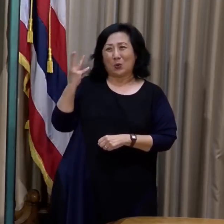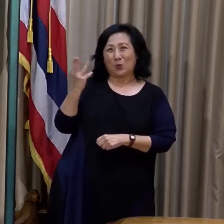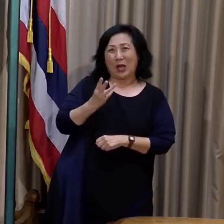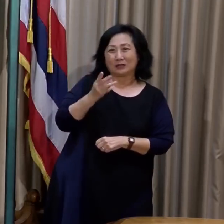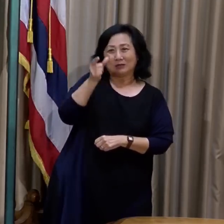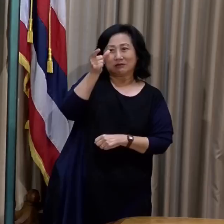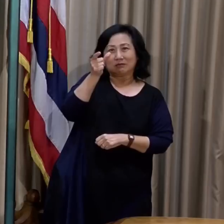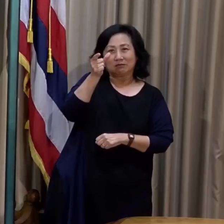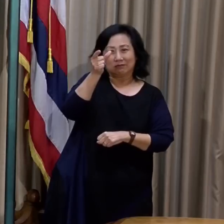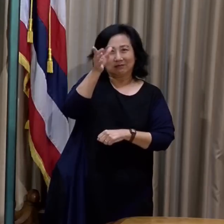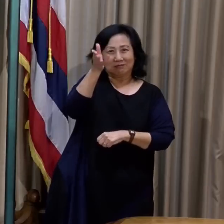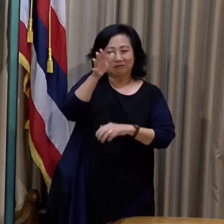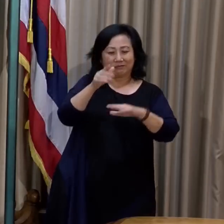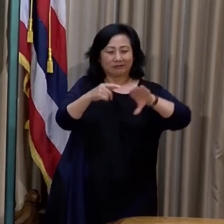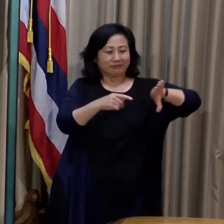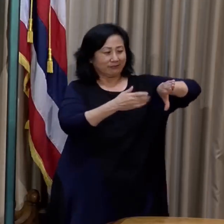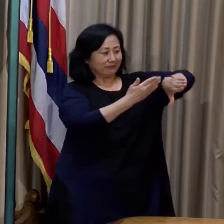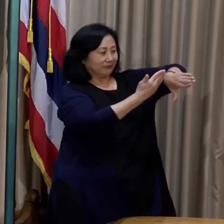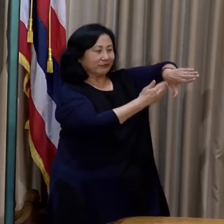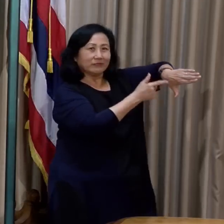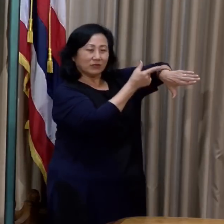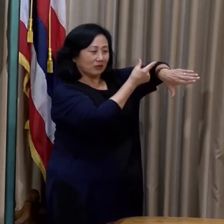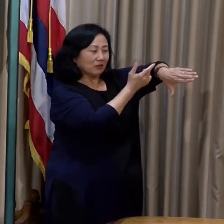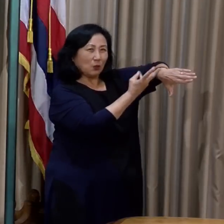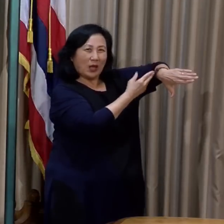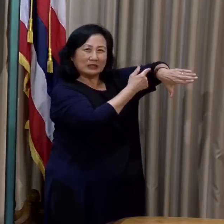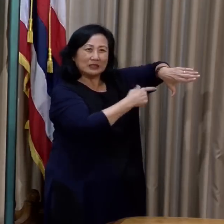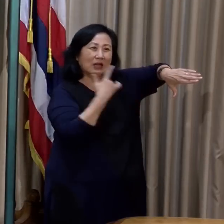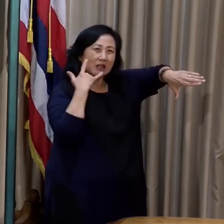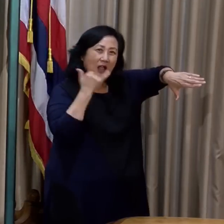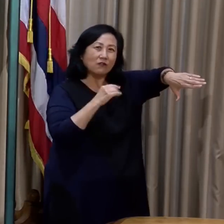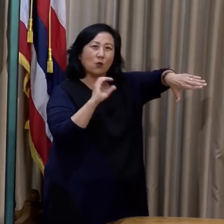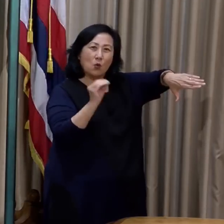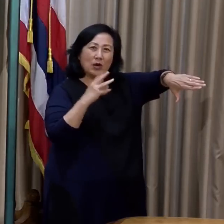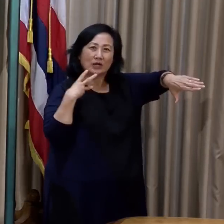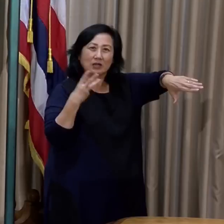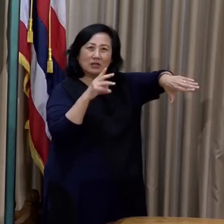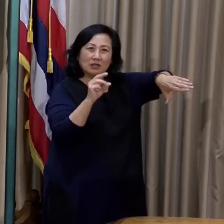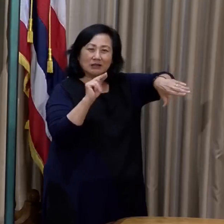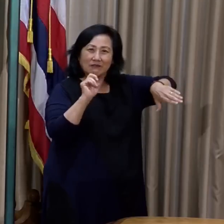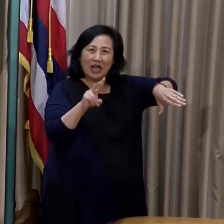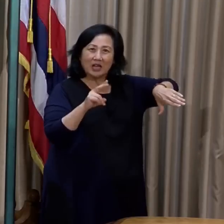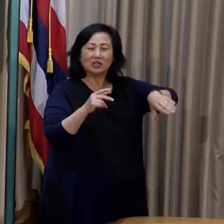LOOKING AT MAINLAND DESTINATIONS , EVEN THOUGH VIRUS COUNTS ARE